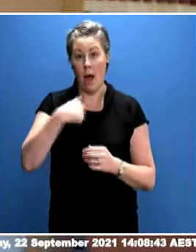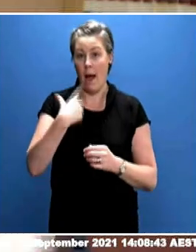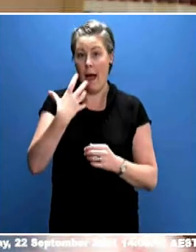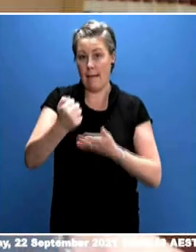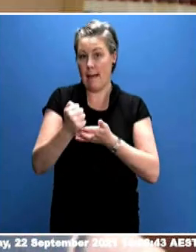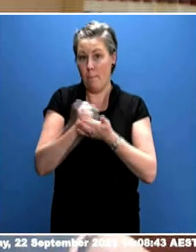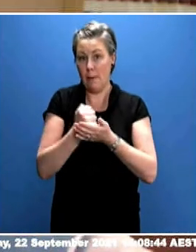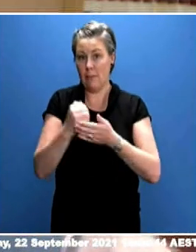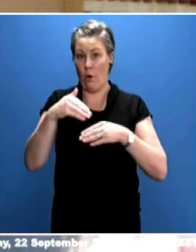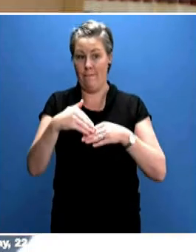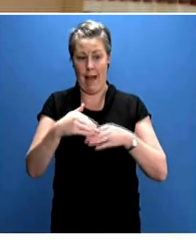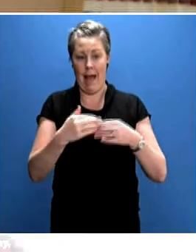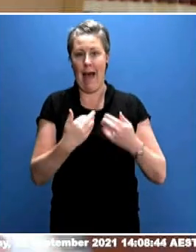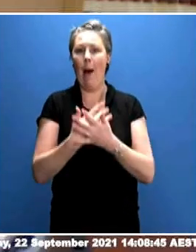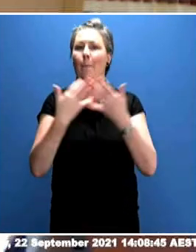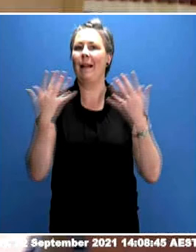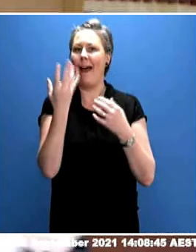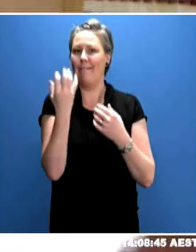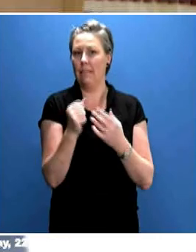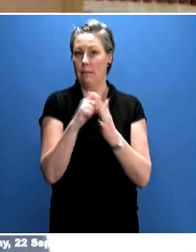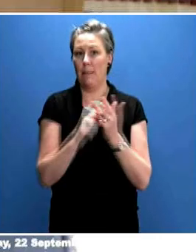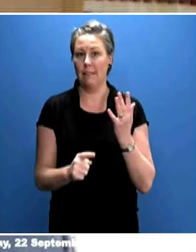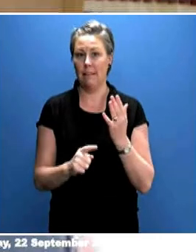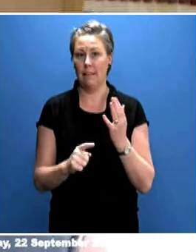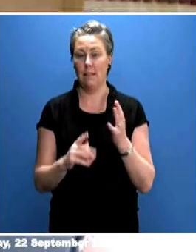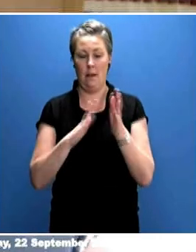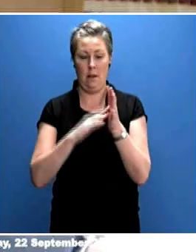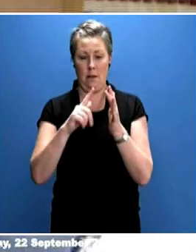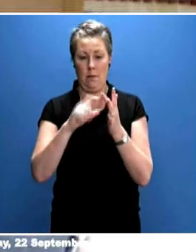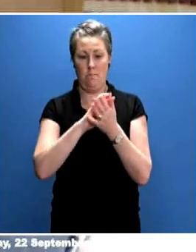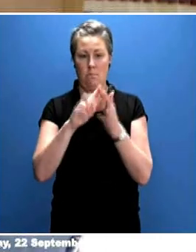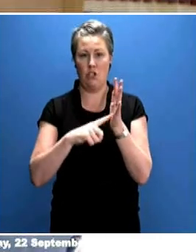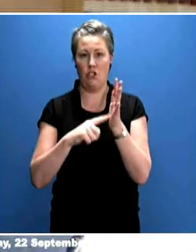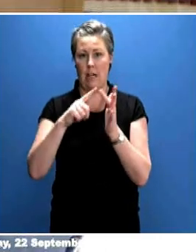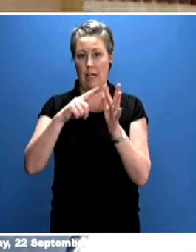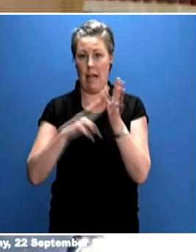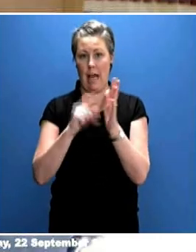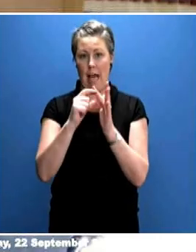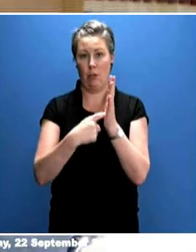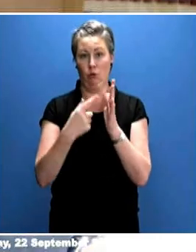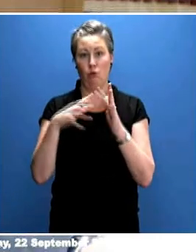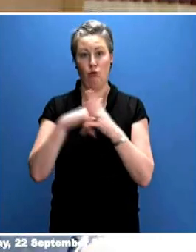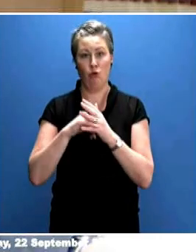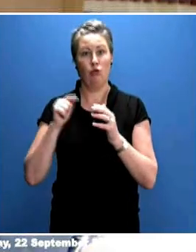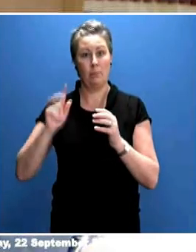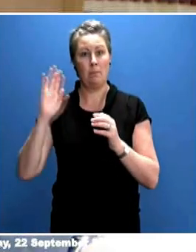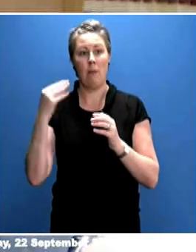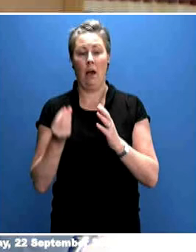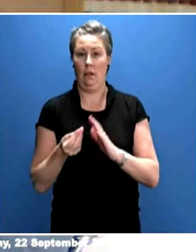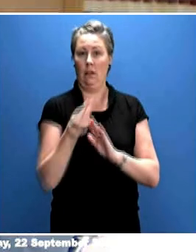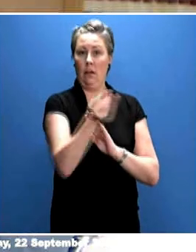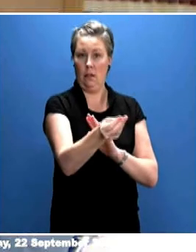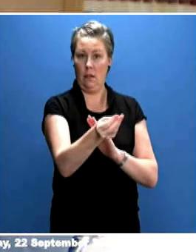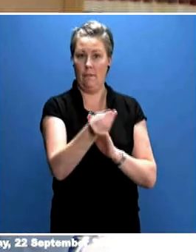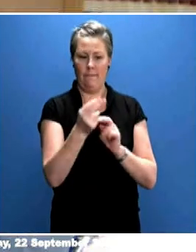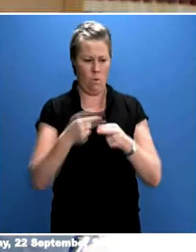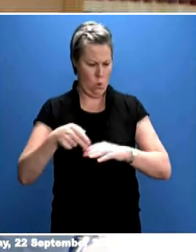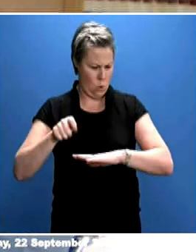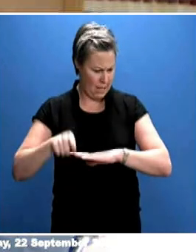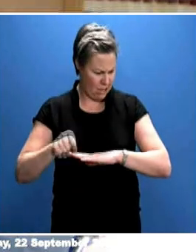This is evidence that was tendered by Michelle Andrews for Hearing number 8